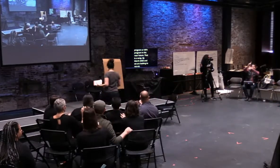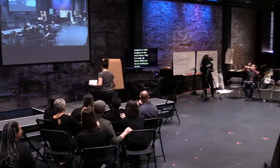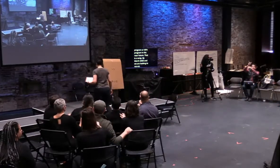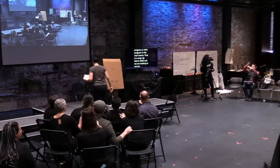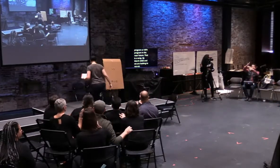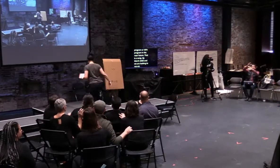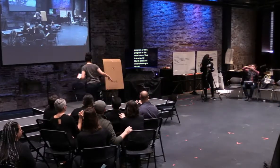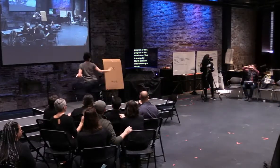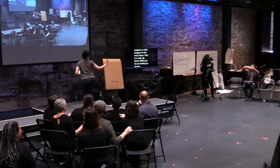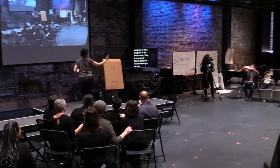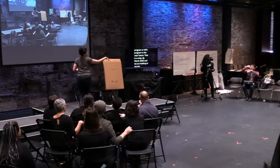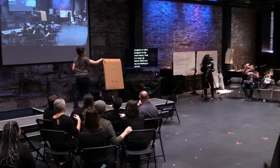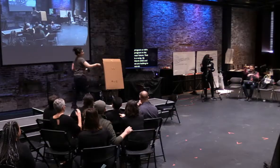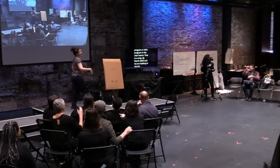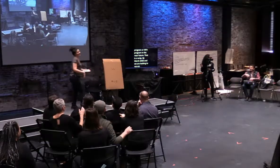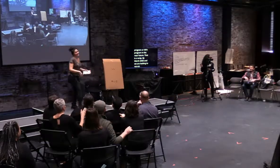One minute warning.